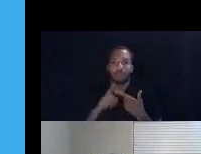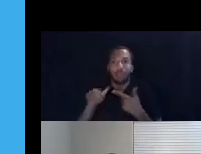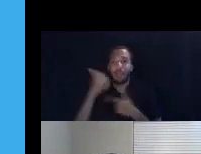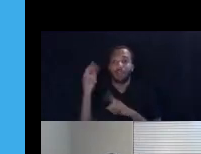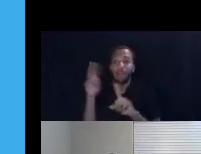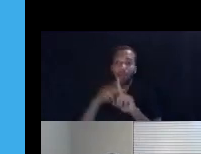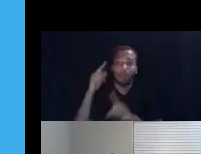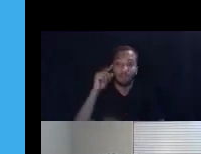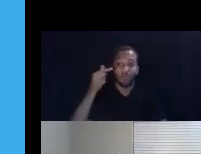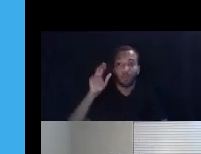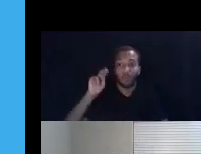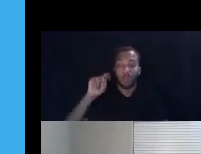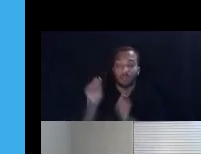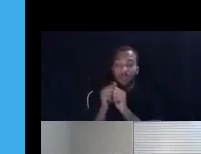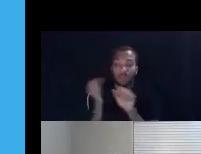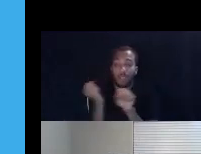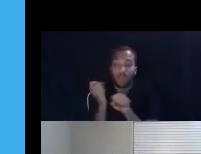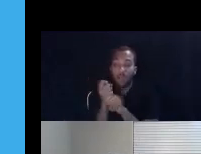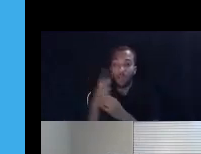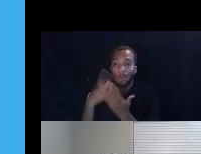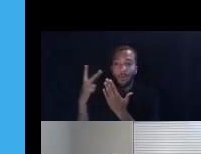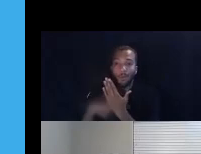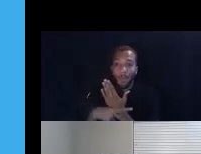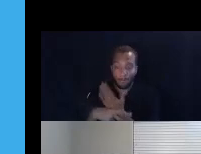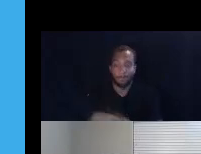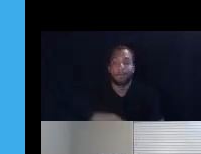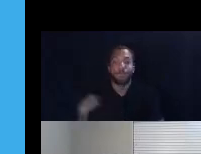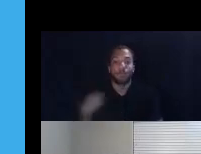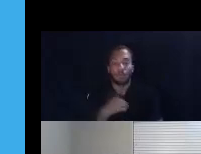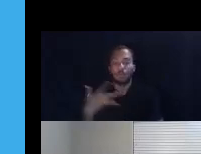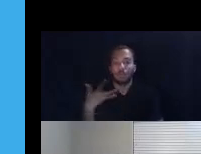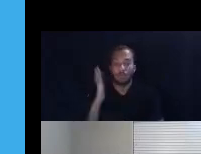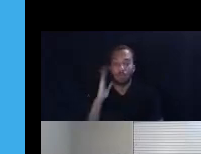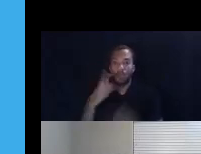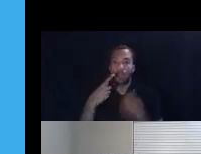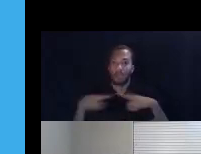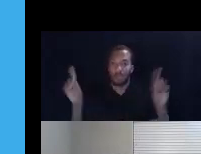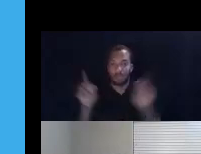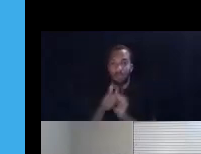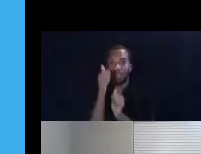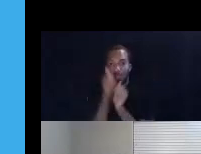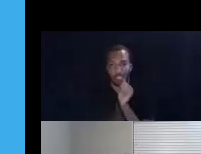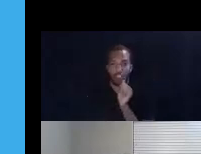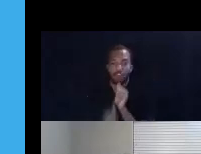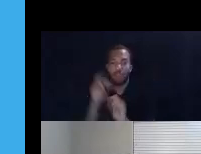through our annual grants program, community grants program. And we generally announce each application process